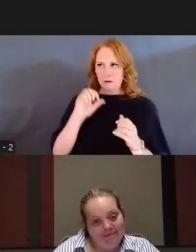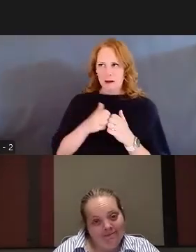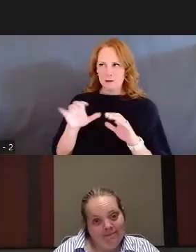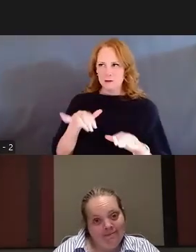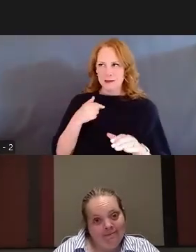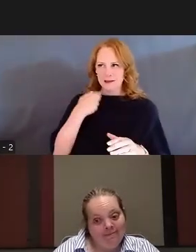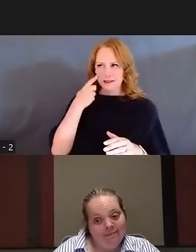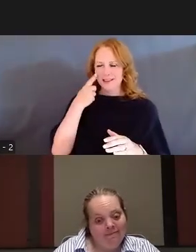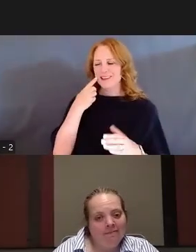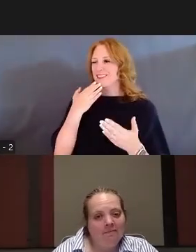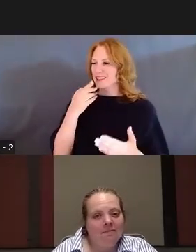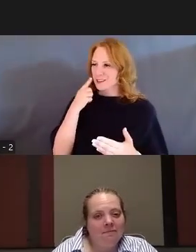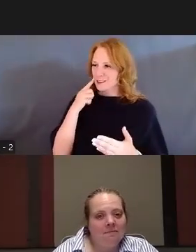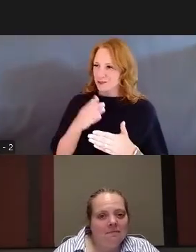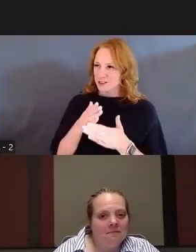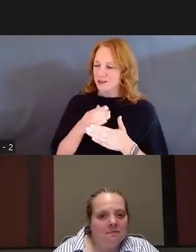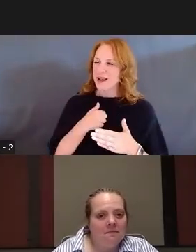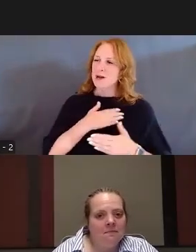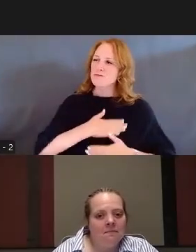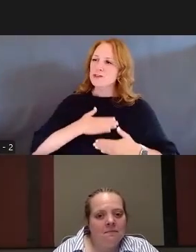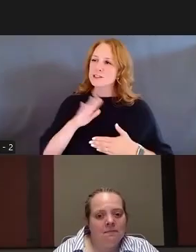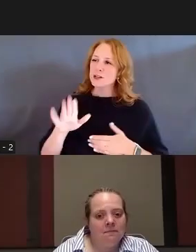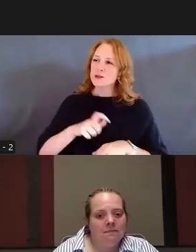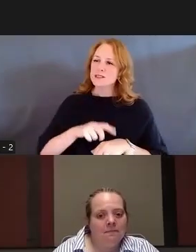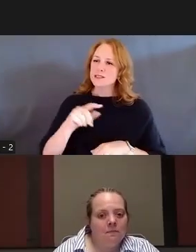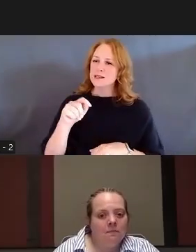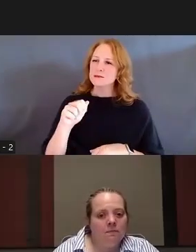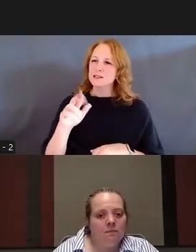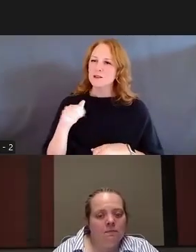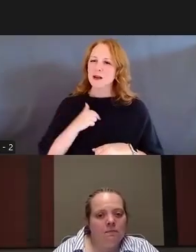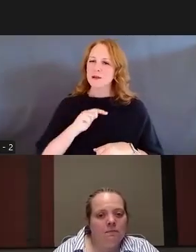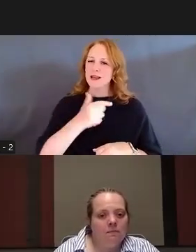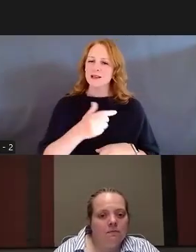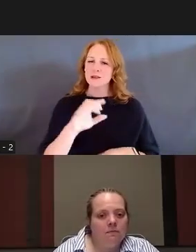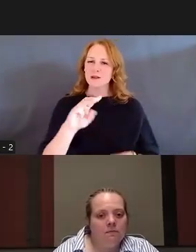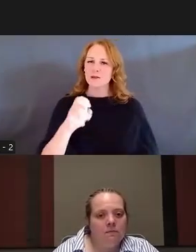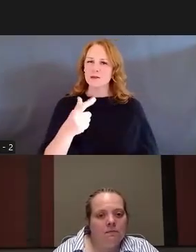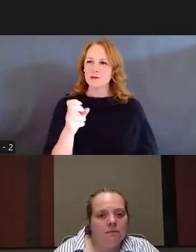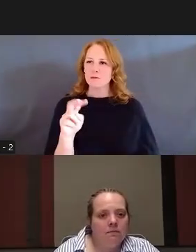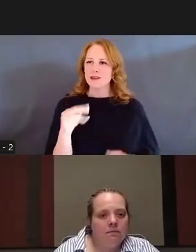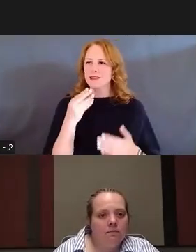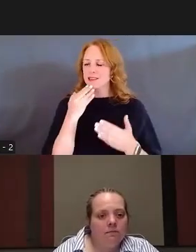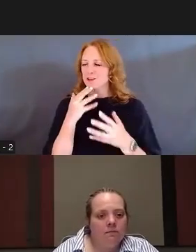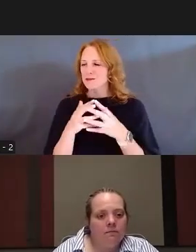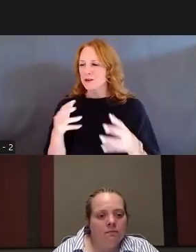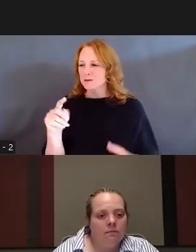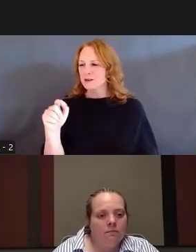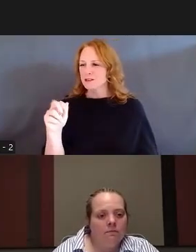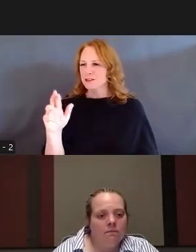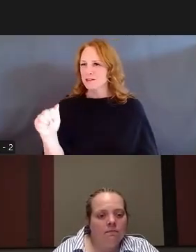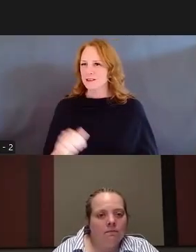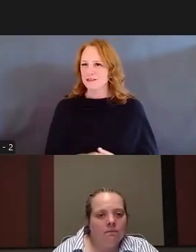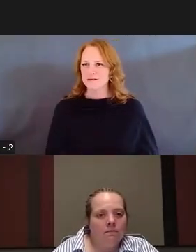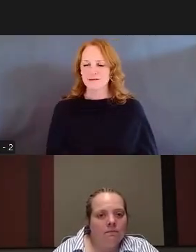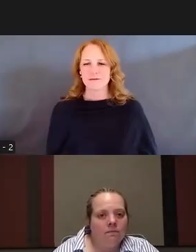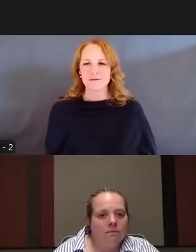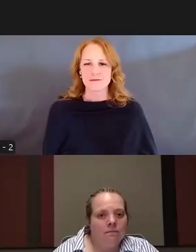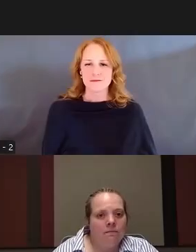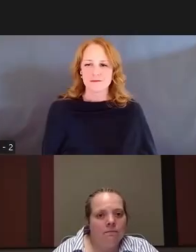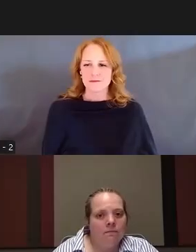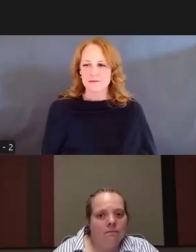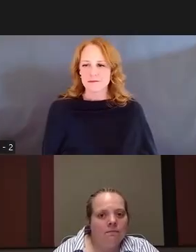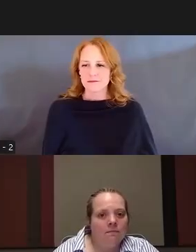that. Um I appreciate your time, Tara. I'm gonna hand it over to Megan. Thank you very much, Tara.